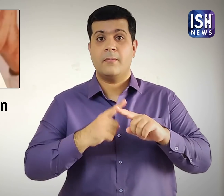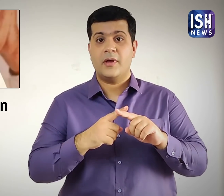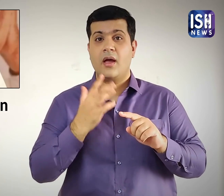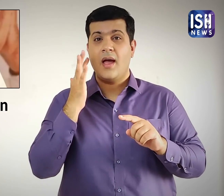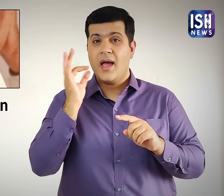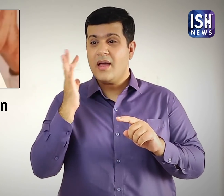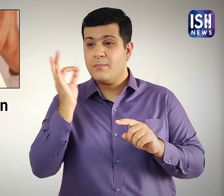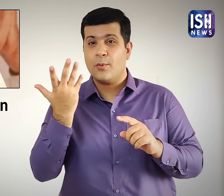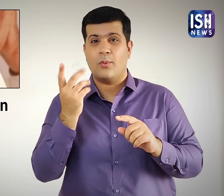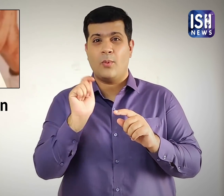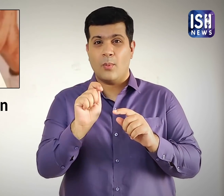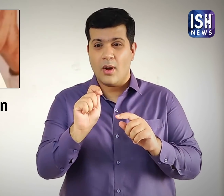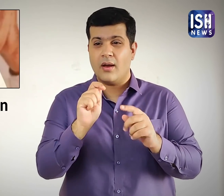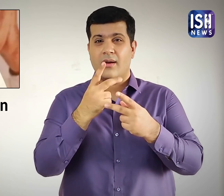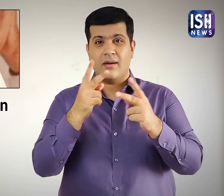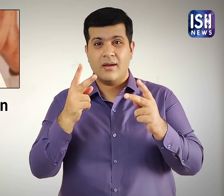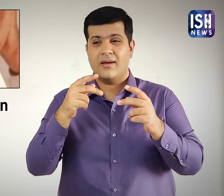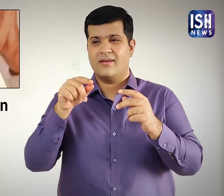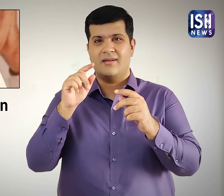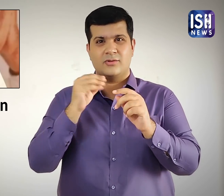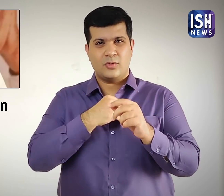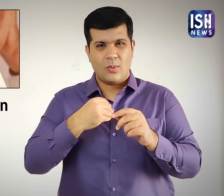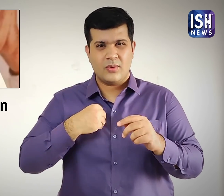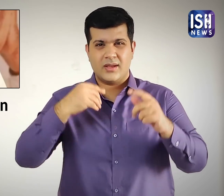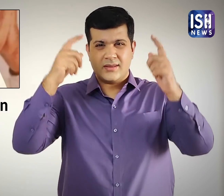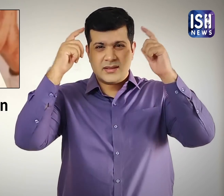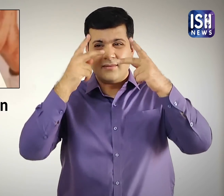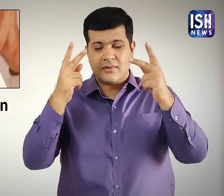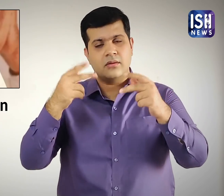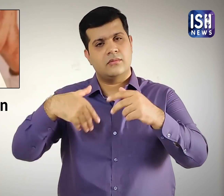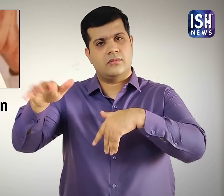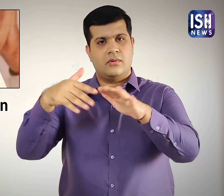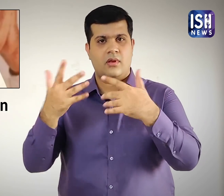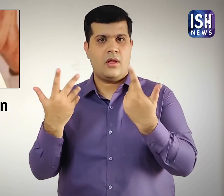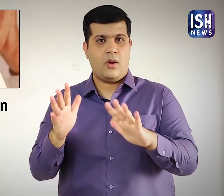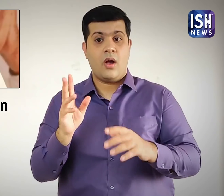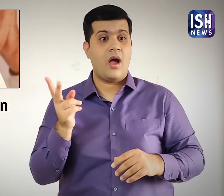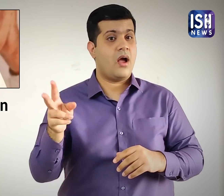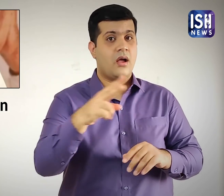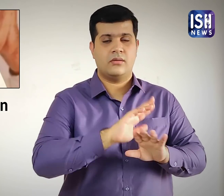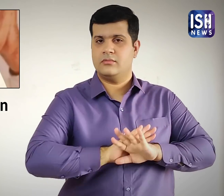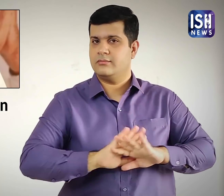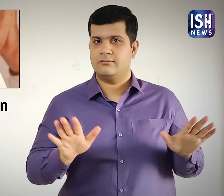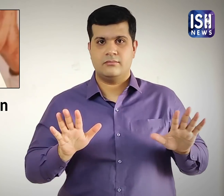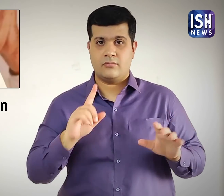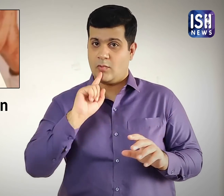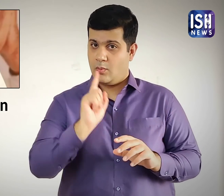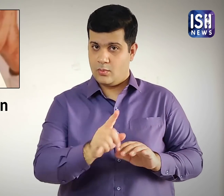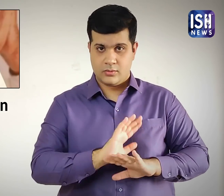Only essential services will be allowed to work.